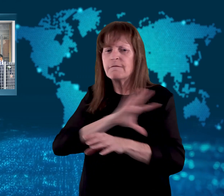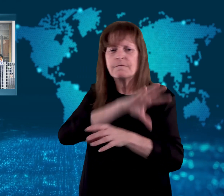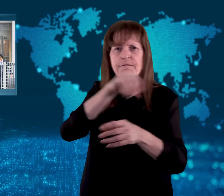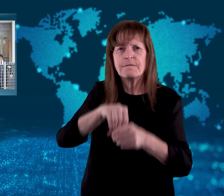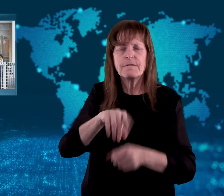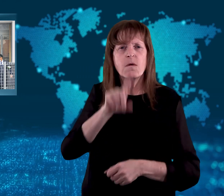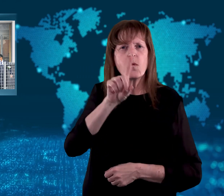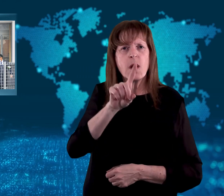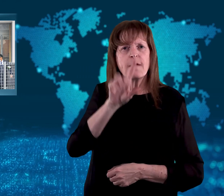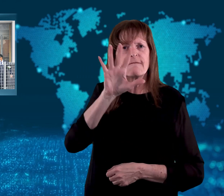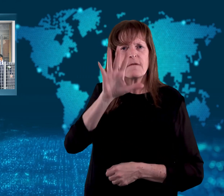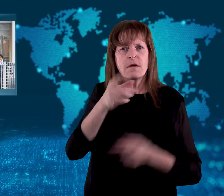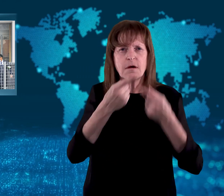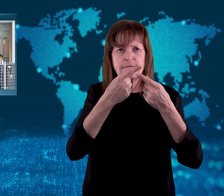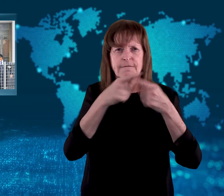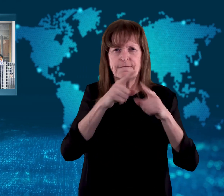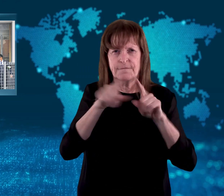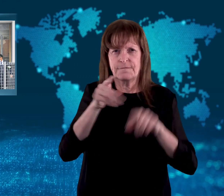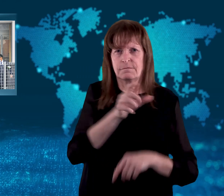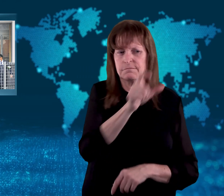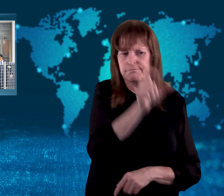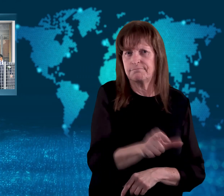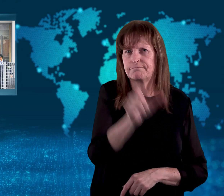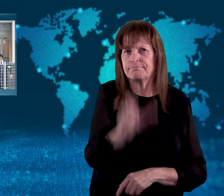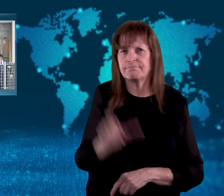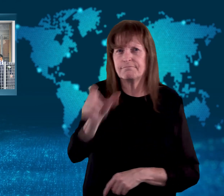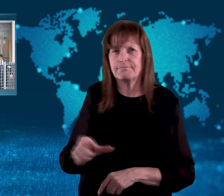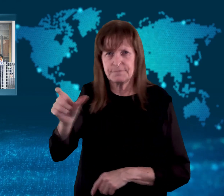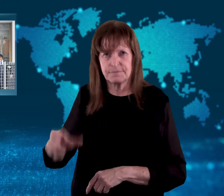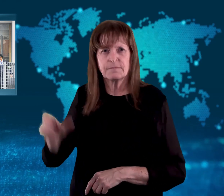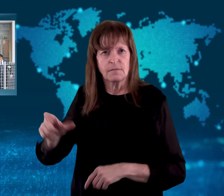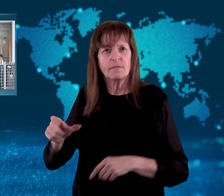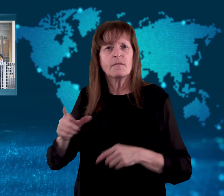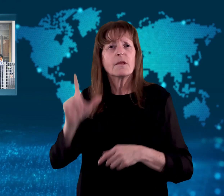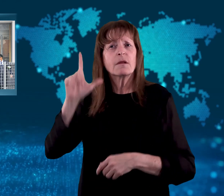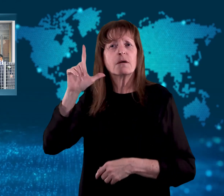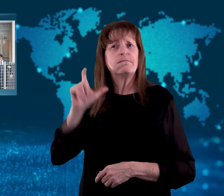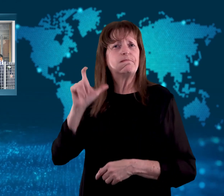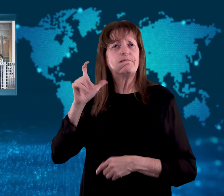June and August of this year.